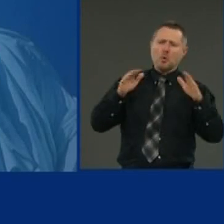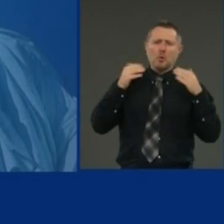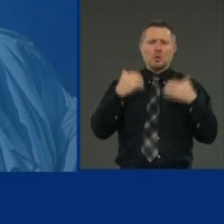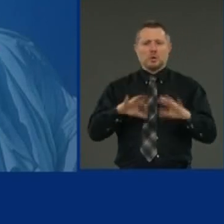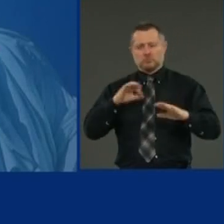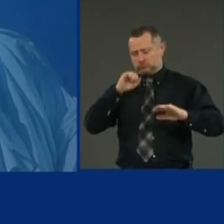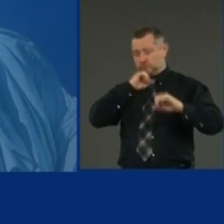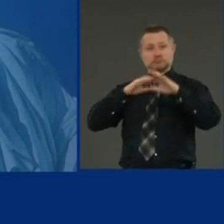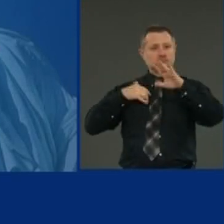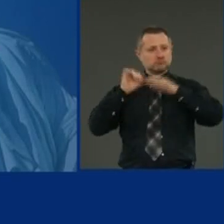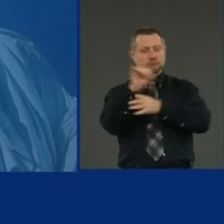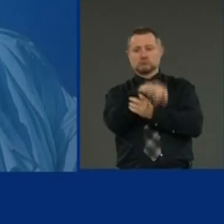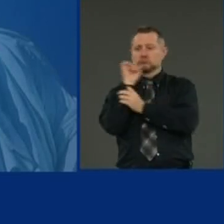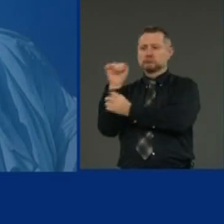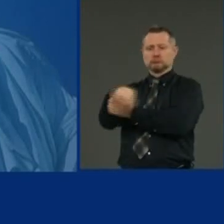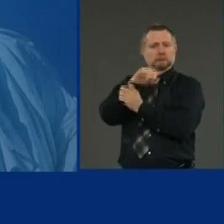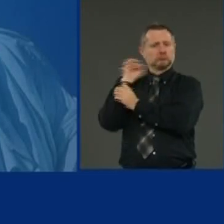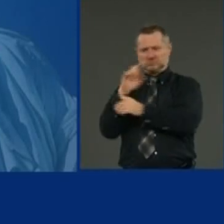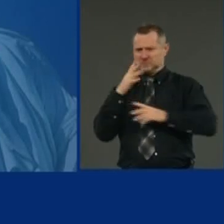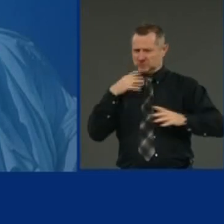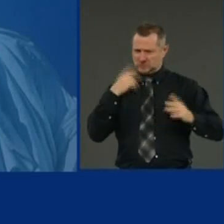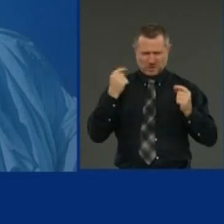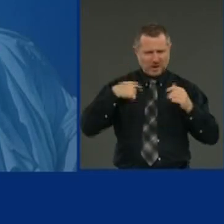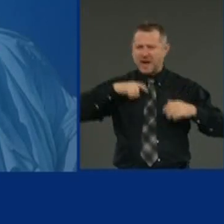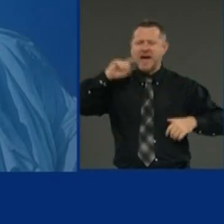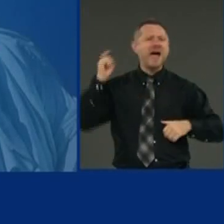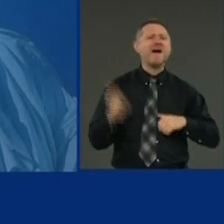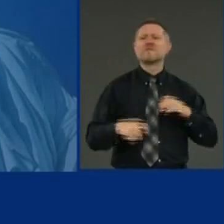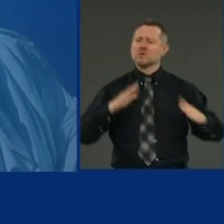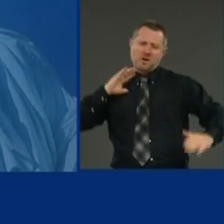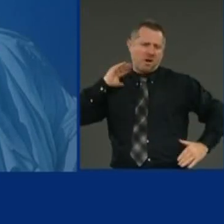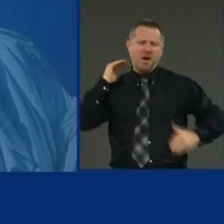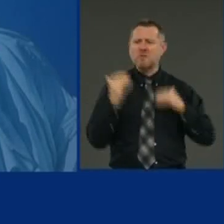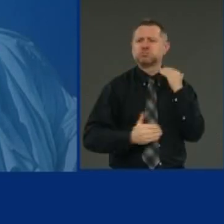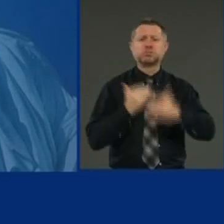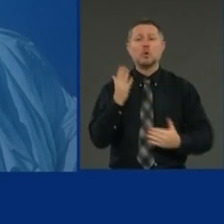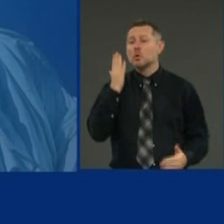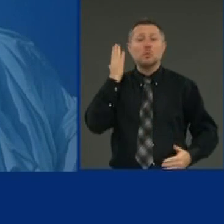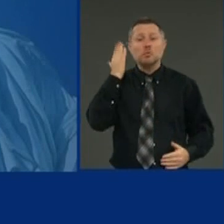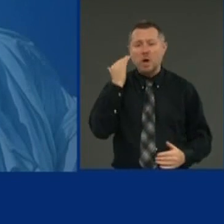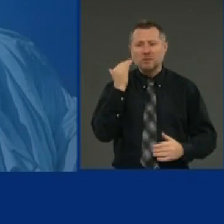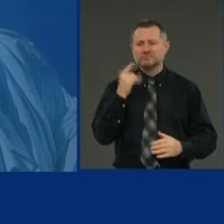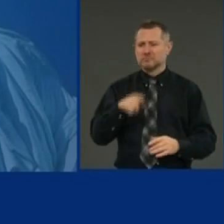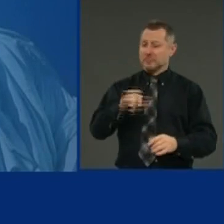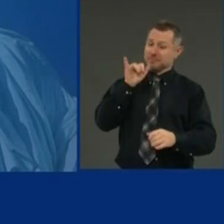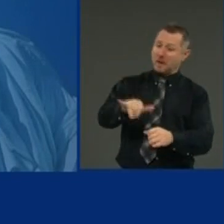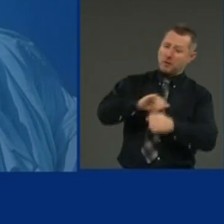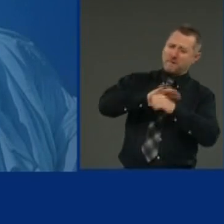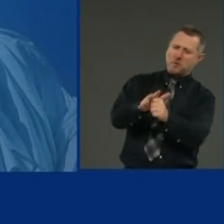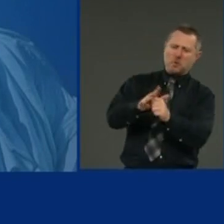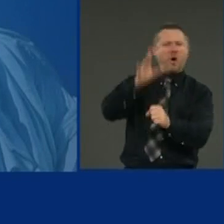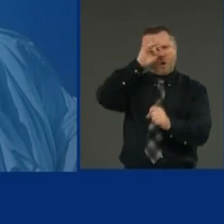COMING BACK AS THE SMARTEST. WE IT WERE FORCED TO LEARN MORE AND LEARN FASTER AND RESPOND